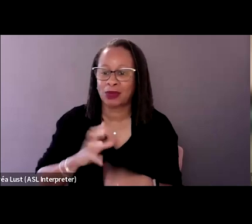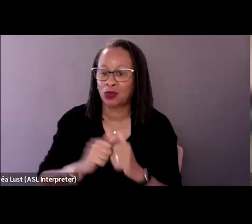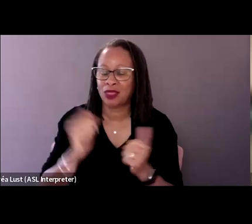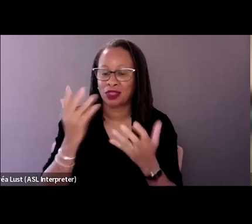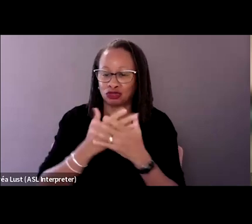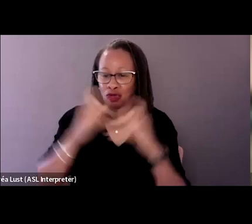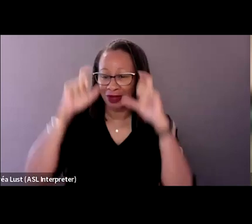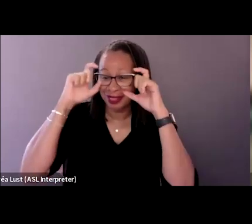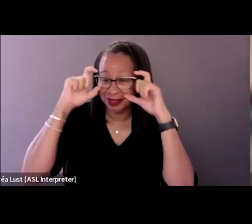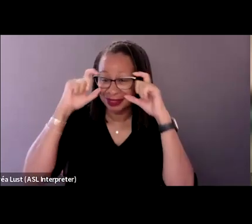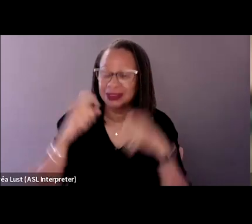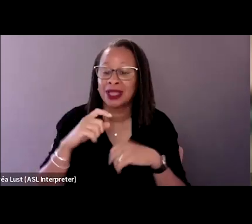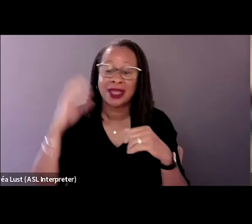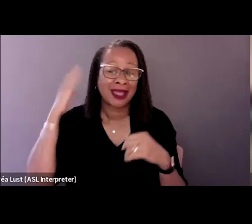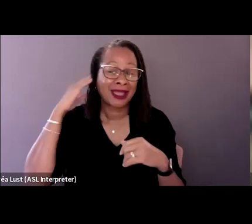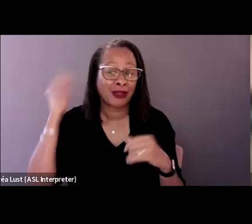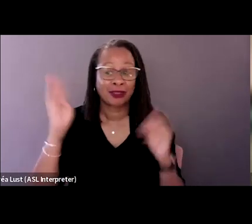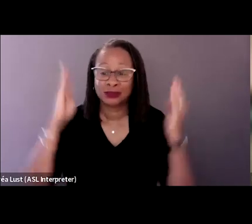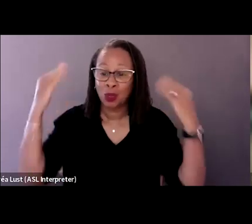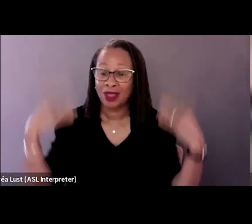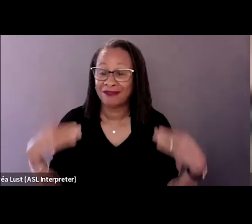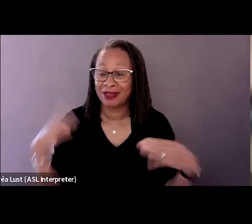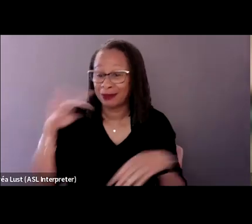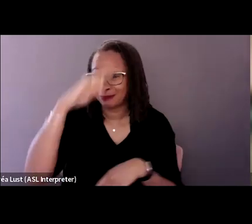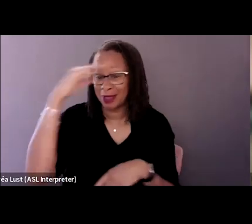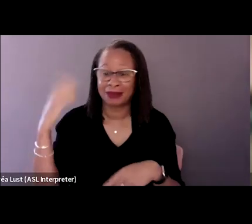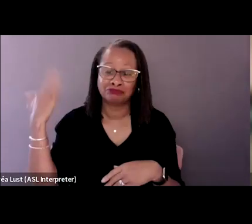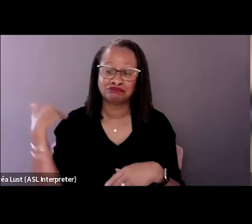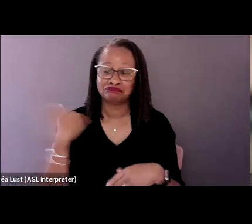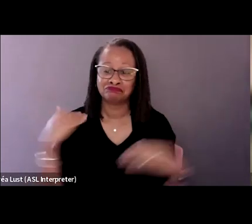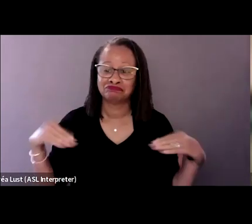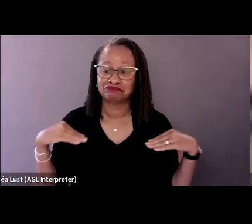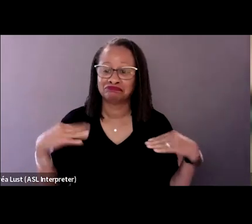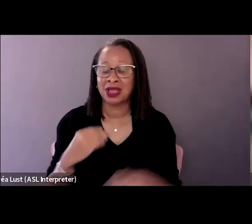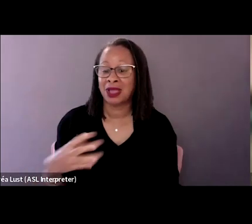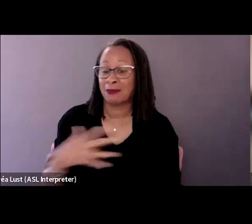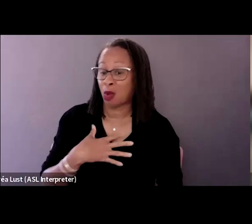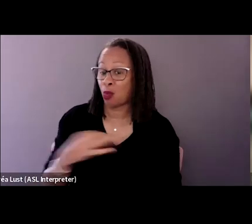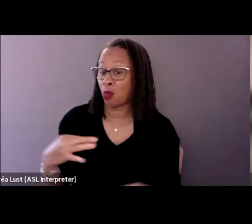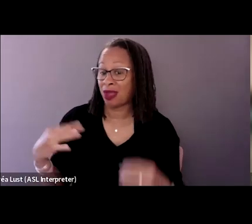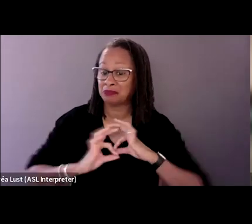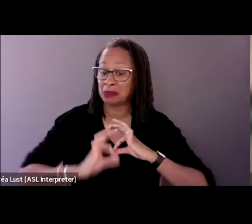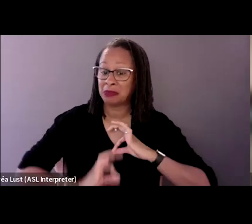and wavy black hair that's about mid length, wearing a white button down with some pattern on it.